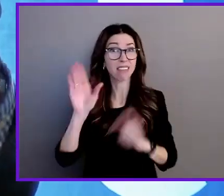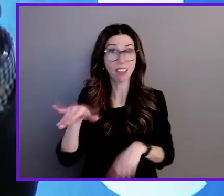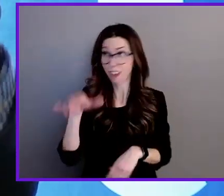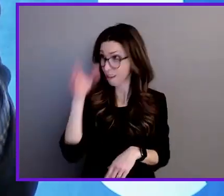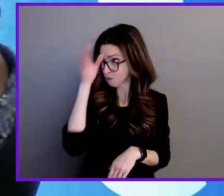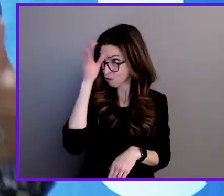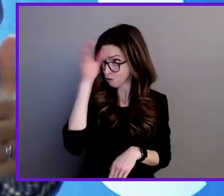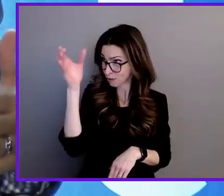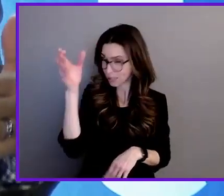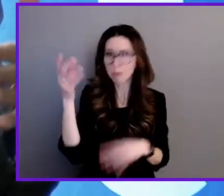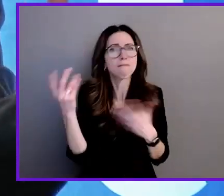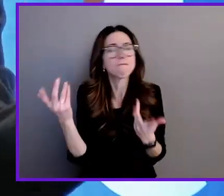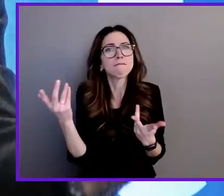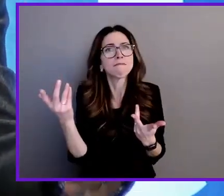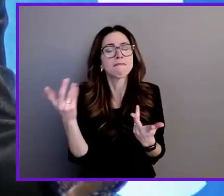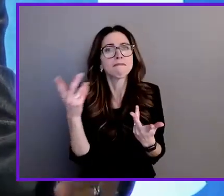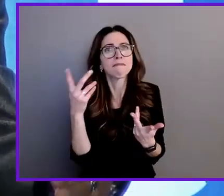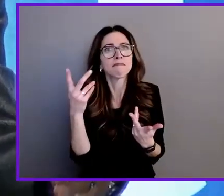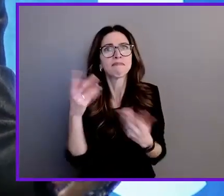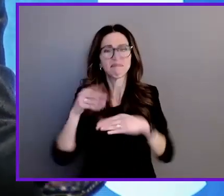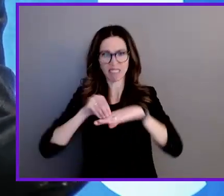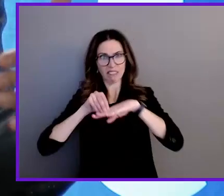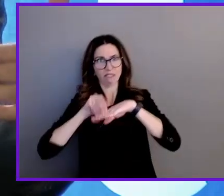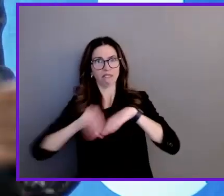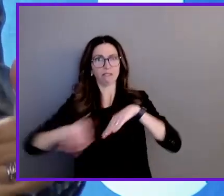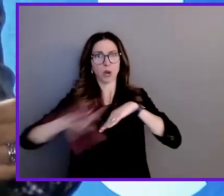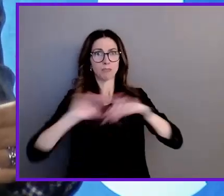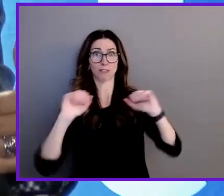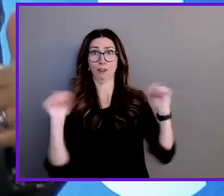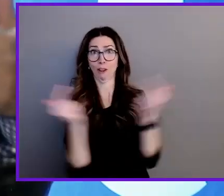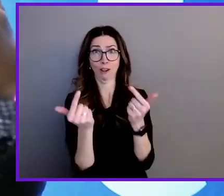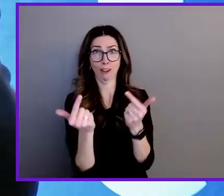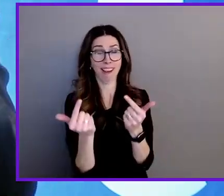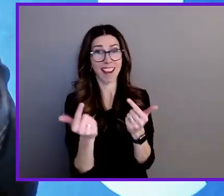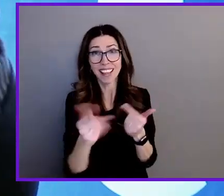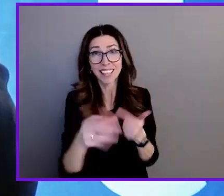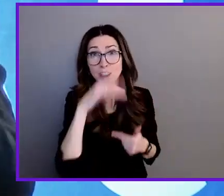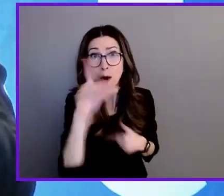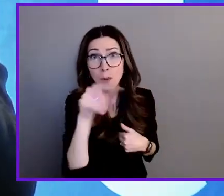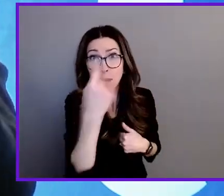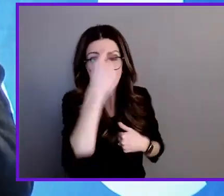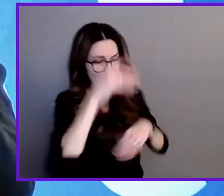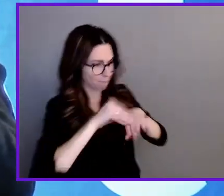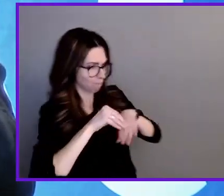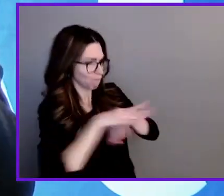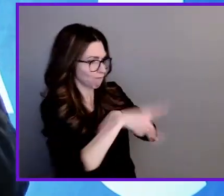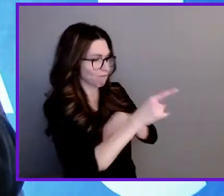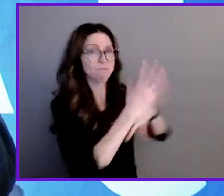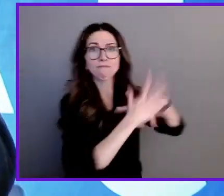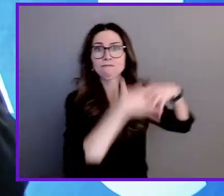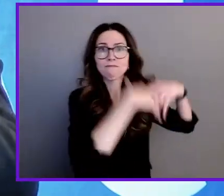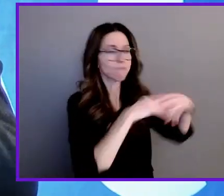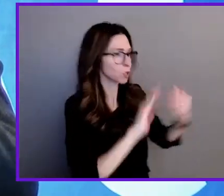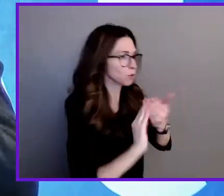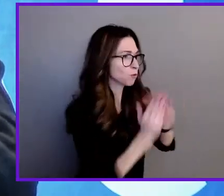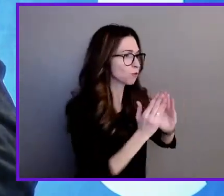It’s not just Indigenous peoples that are affected by it and where decolonization takes place around us.